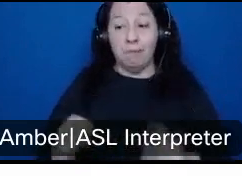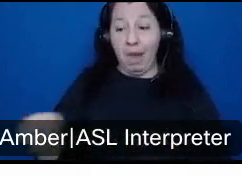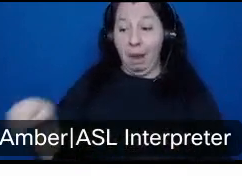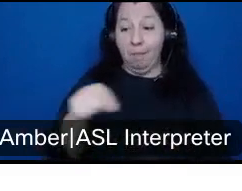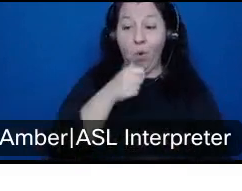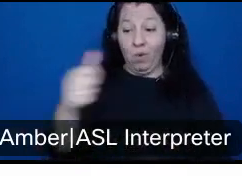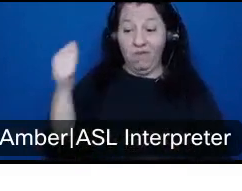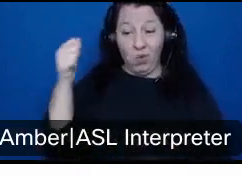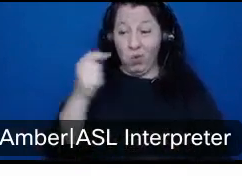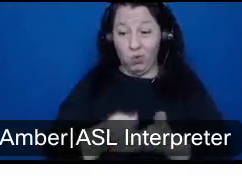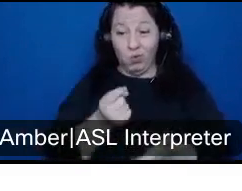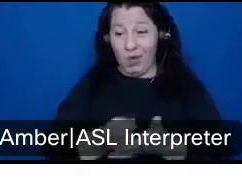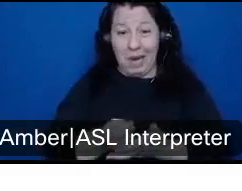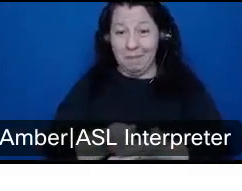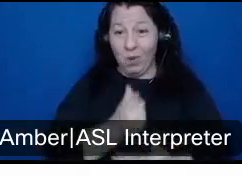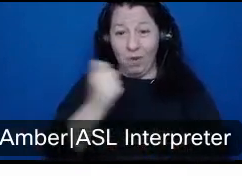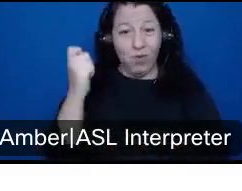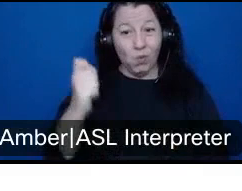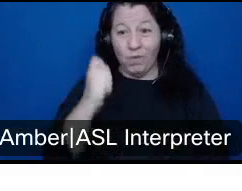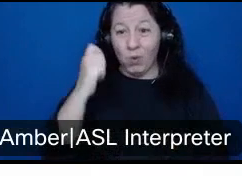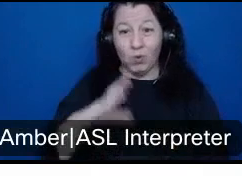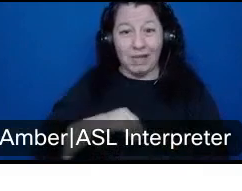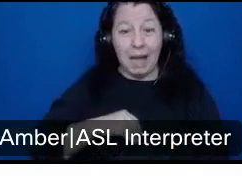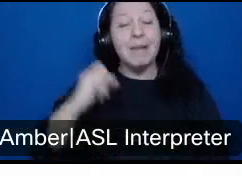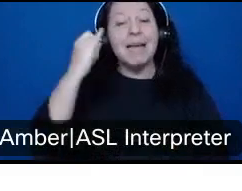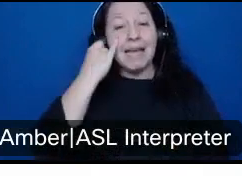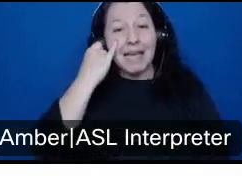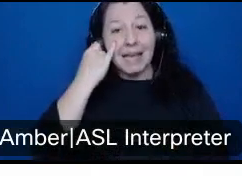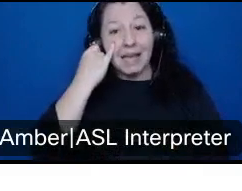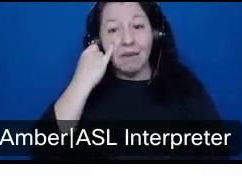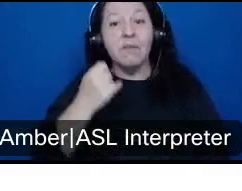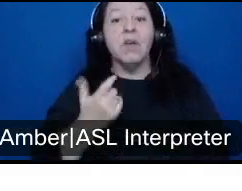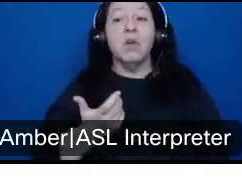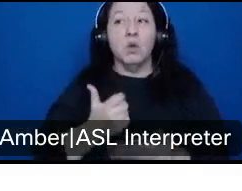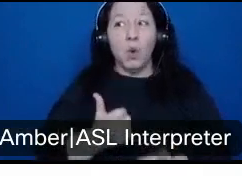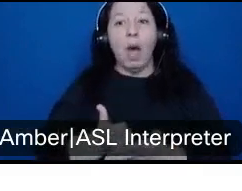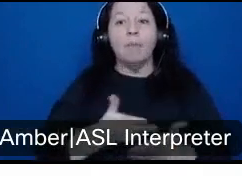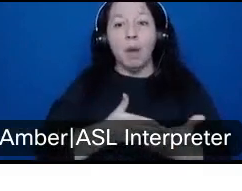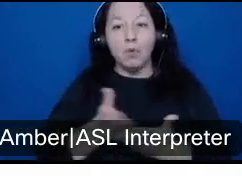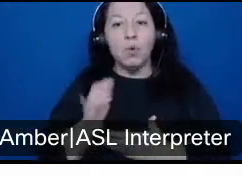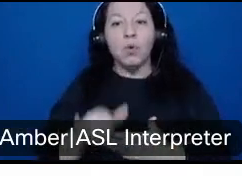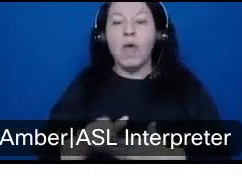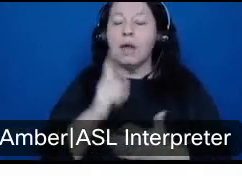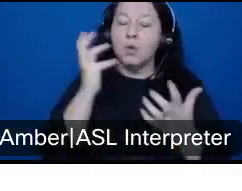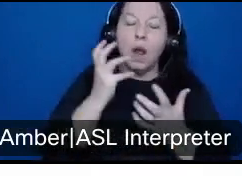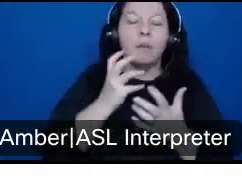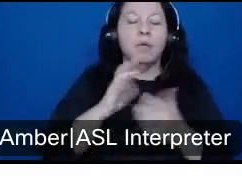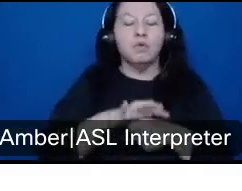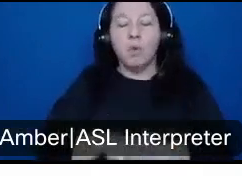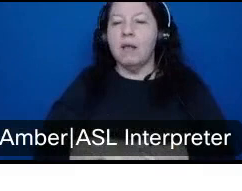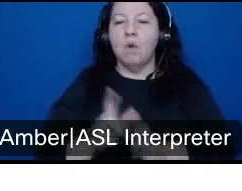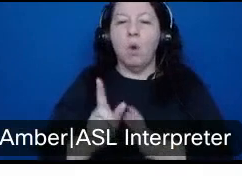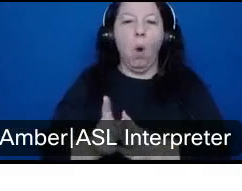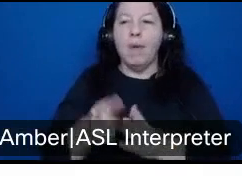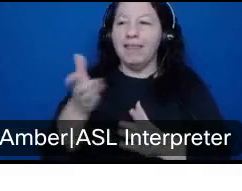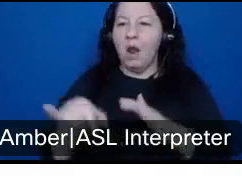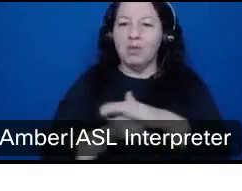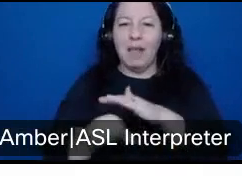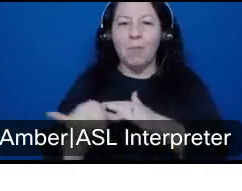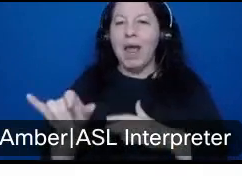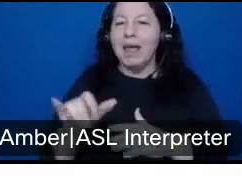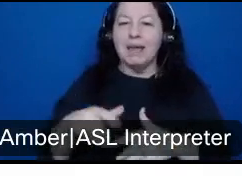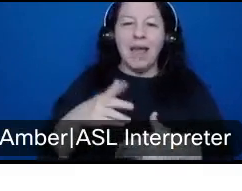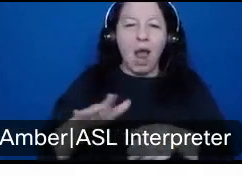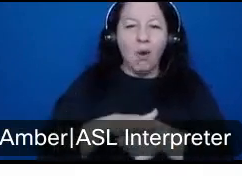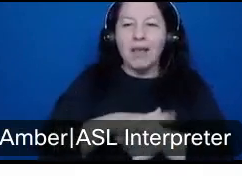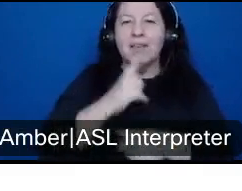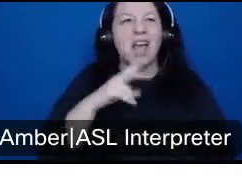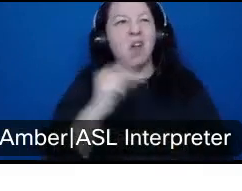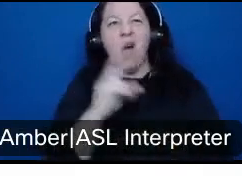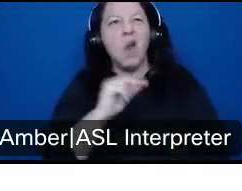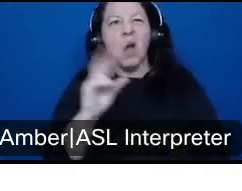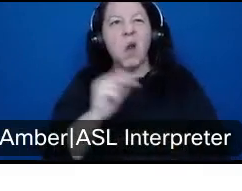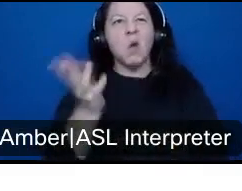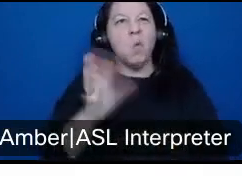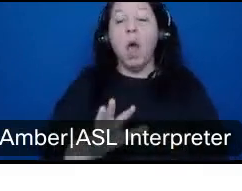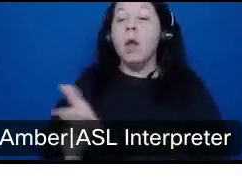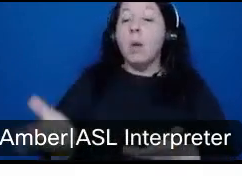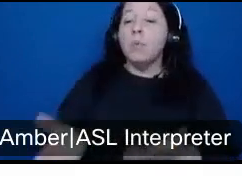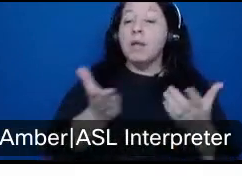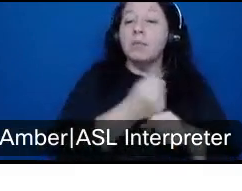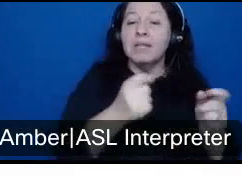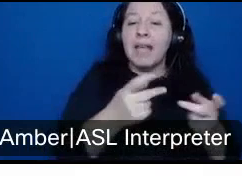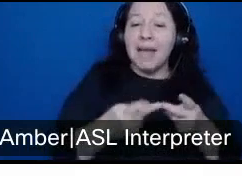If you actually get them out of that incredible, stressful moments in the subway, where they're saying, no, no, I know you get them to a safe place and you feed them and there are kind people.